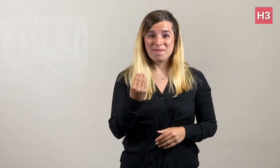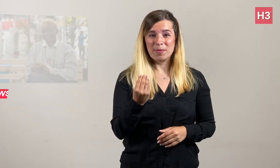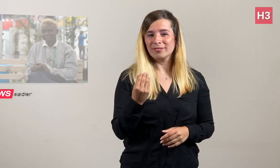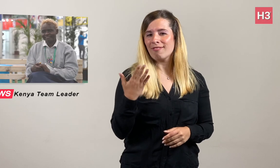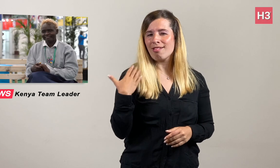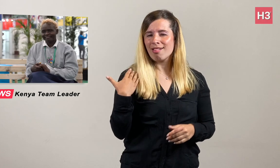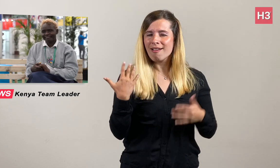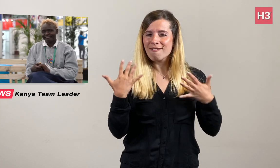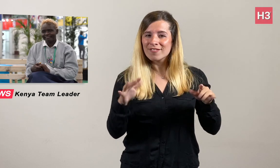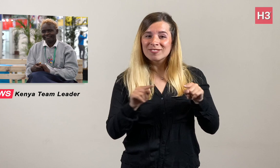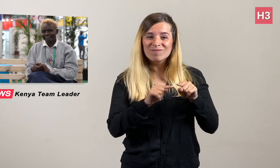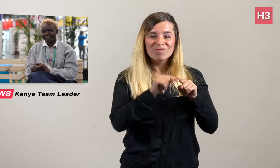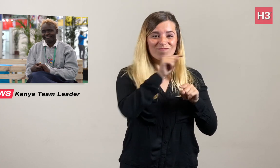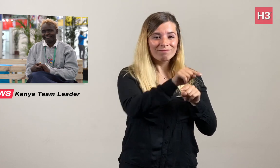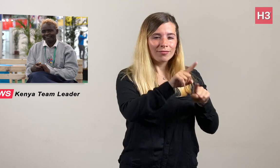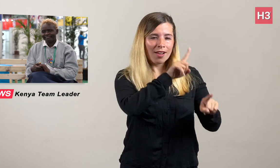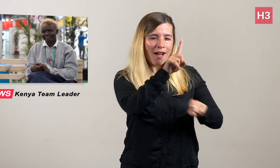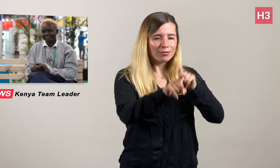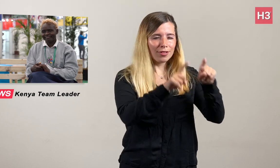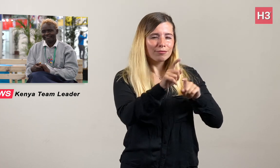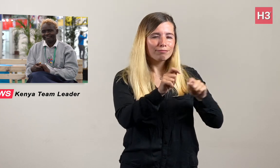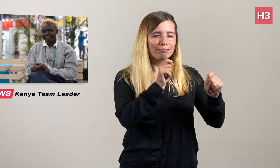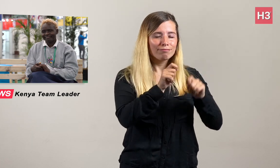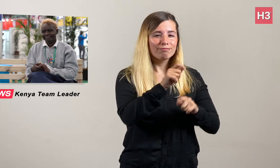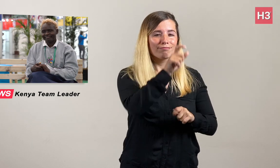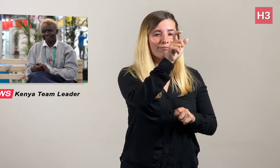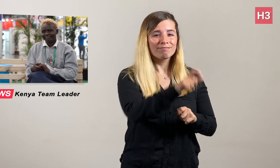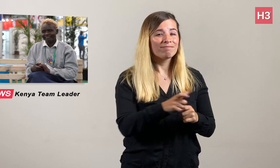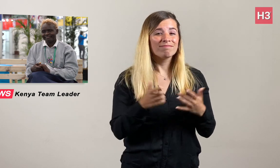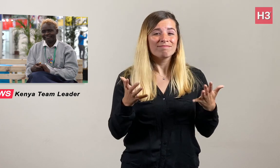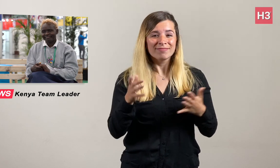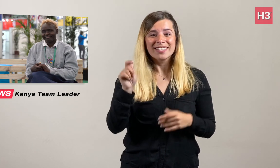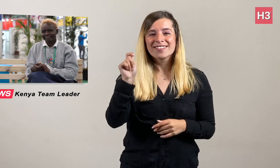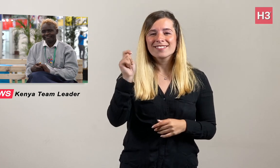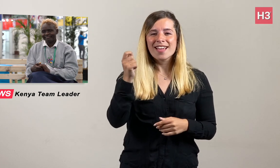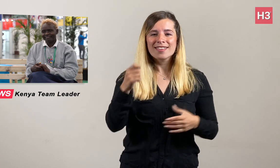Memnos caught up with Miriam Opondo